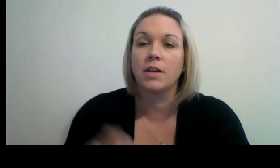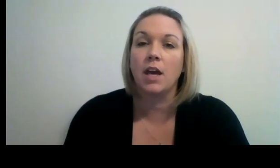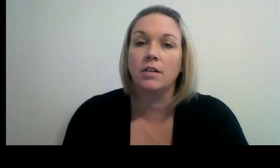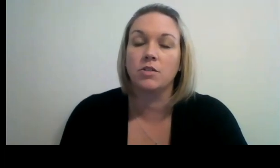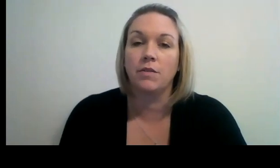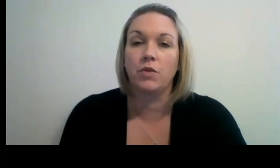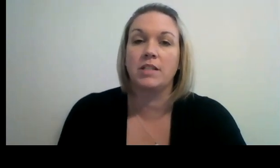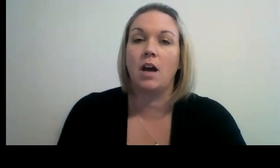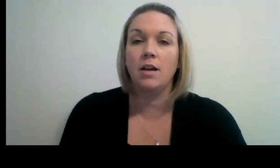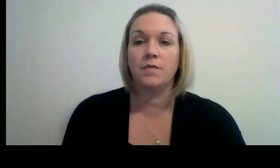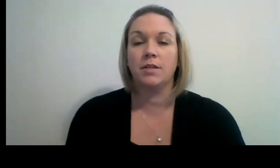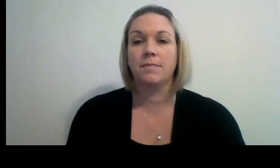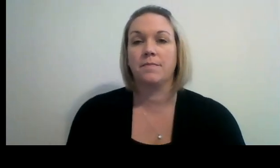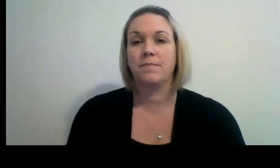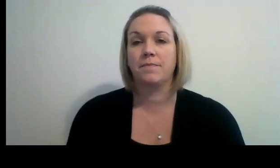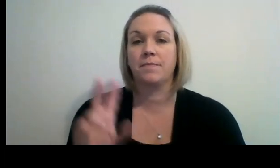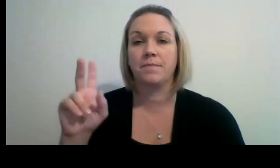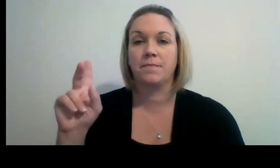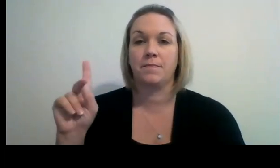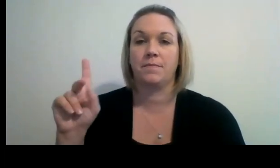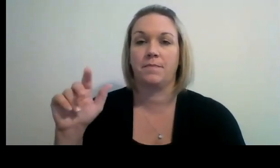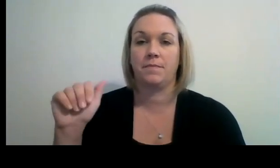So again i'll do it voice off.